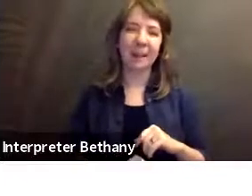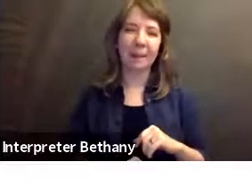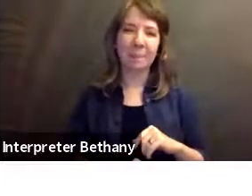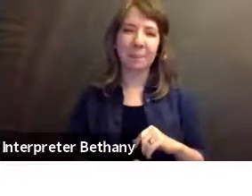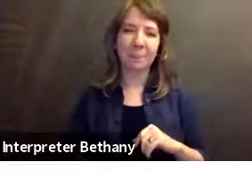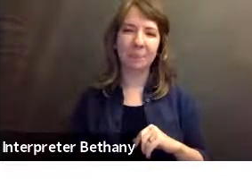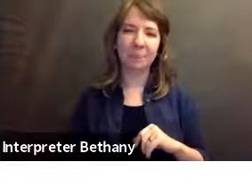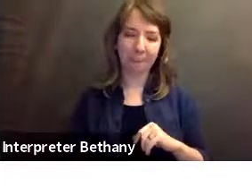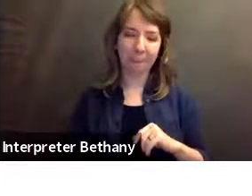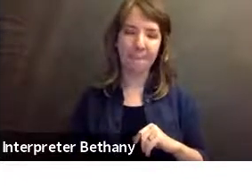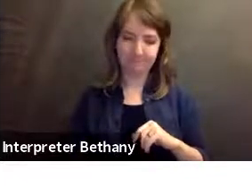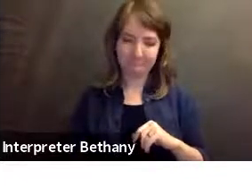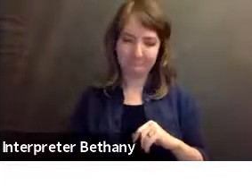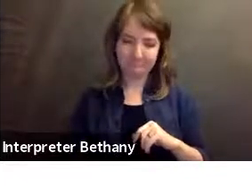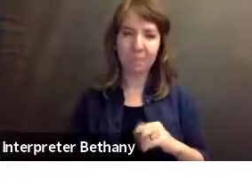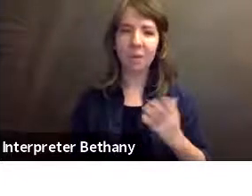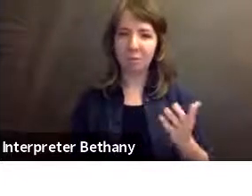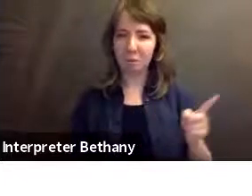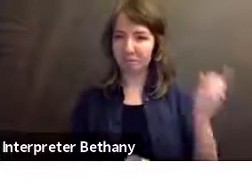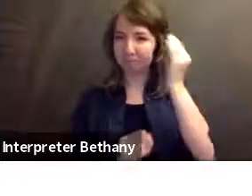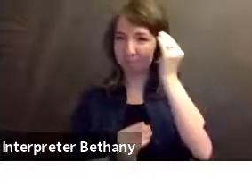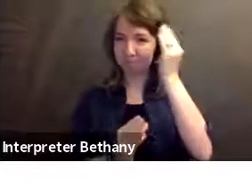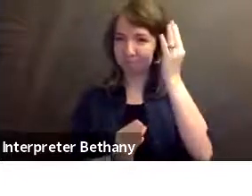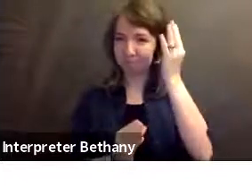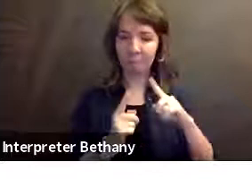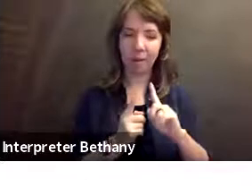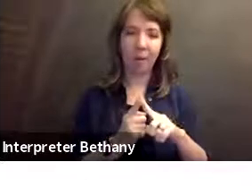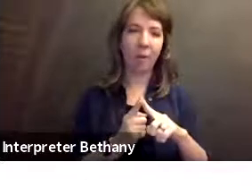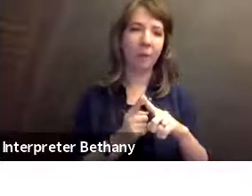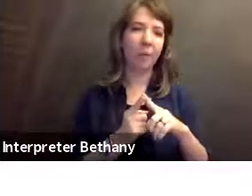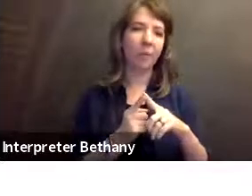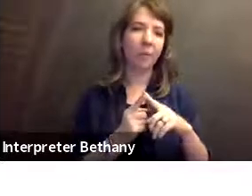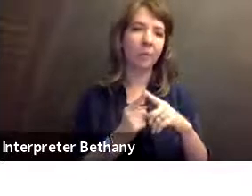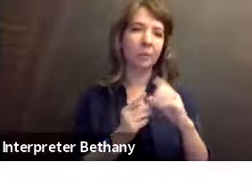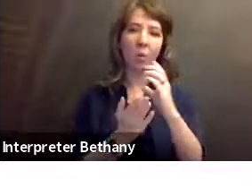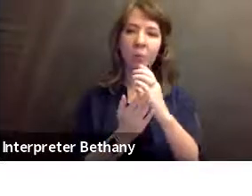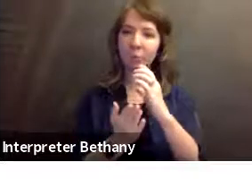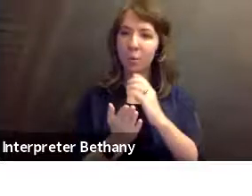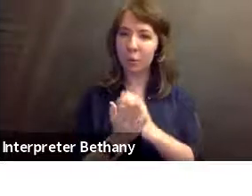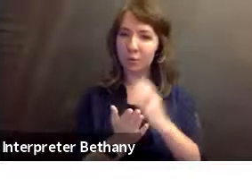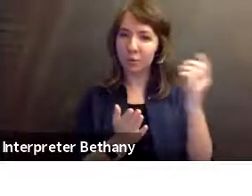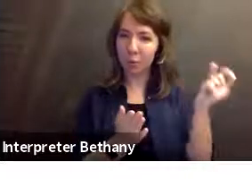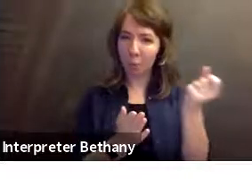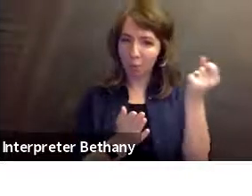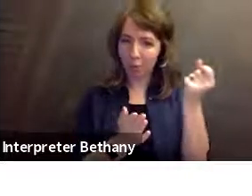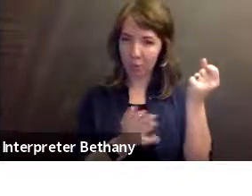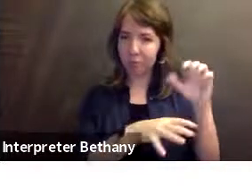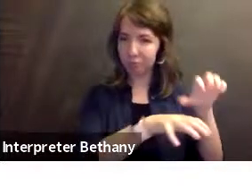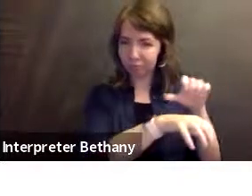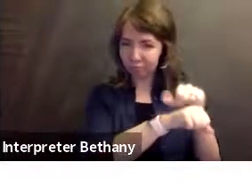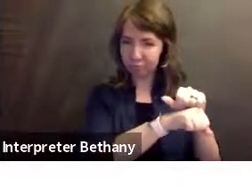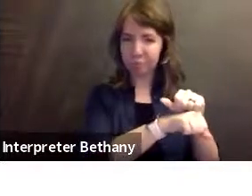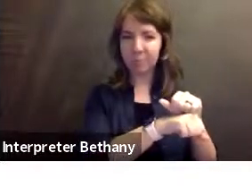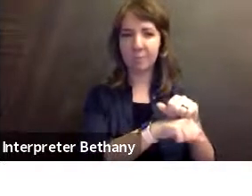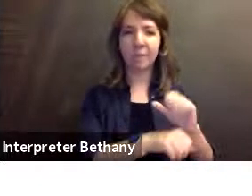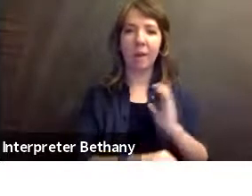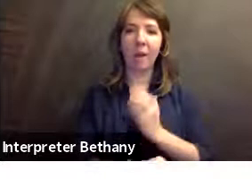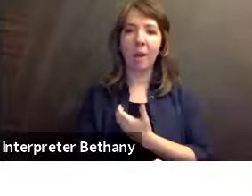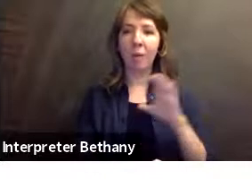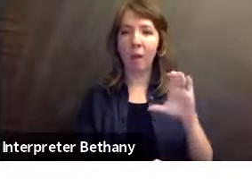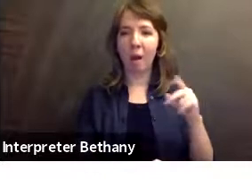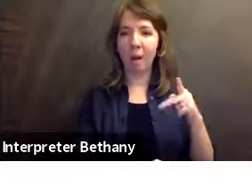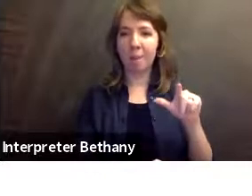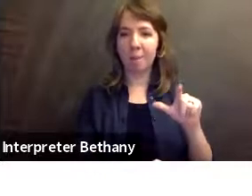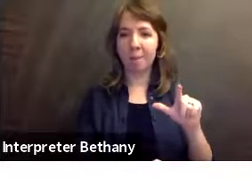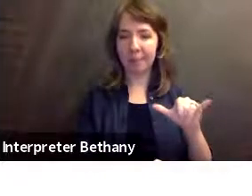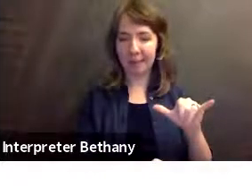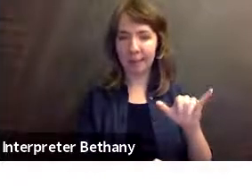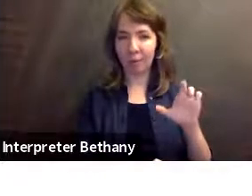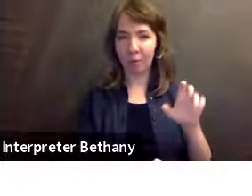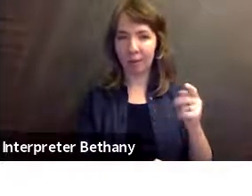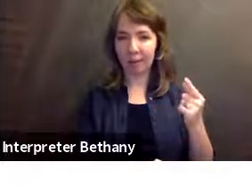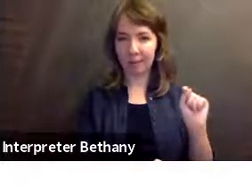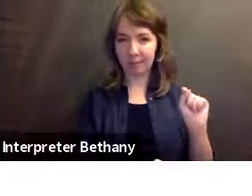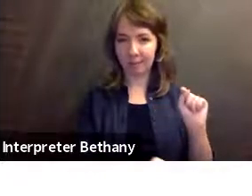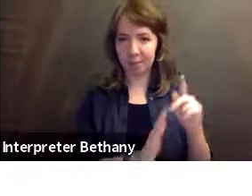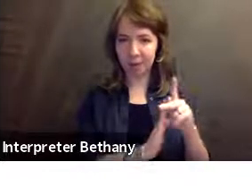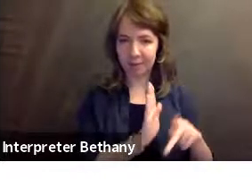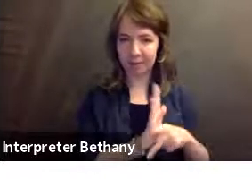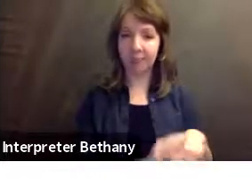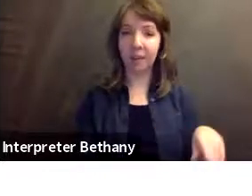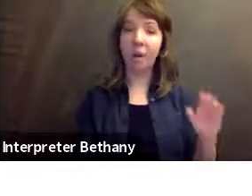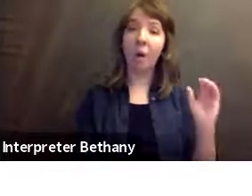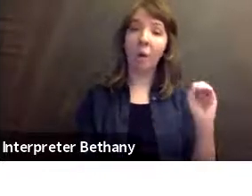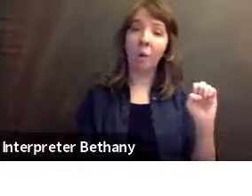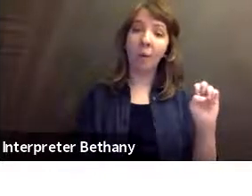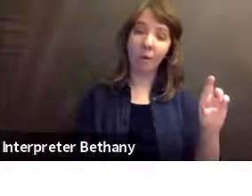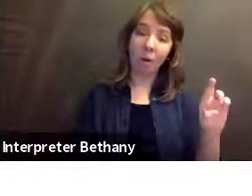Linda Kobashigawa: So we have information about Course Reserves what you can place on reserve the Fresno City College copyright policy. Oh, we are and etc options and I'll show you. Faculty so